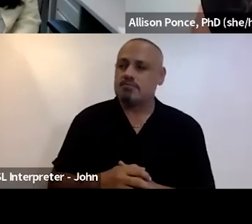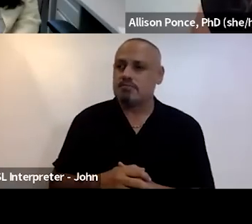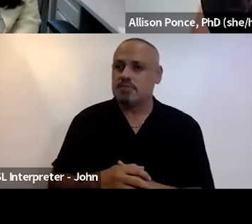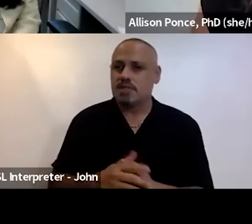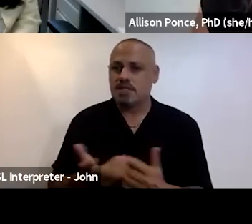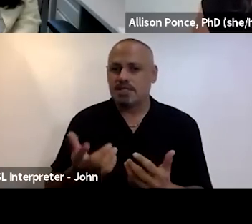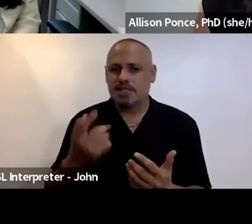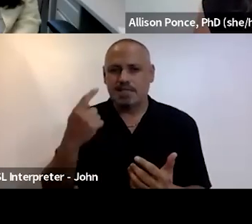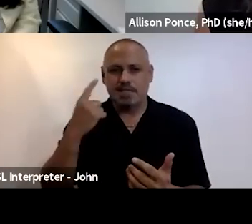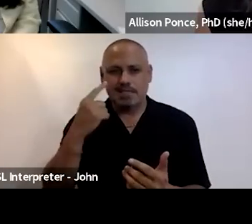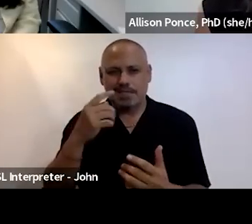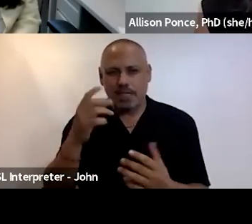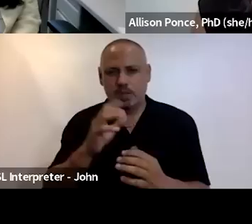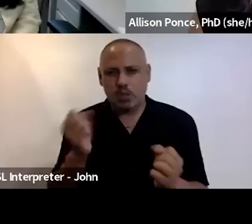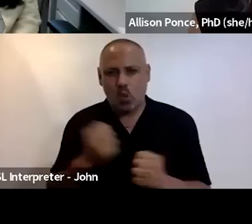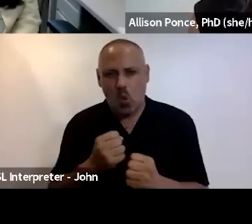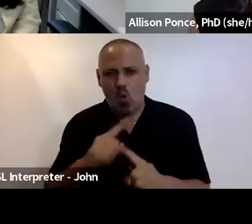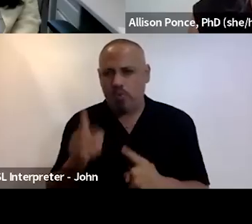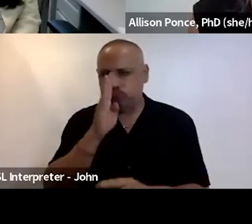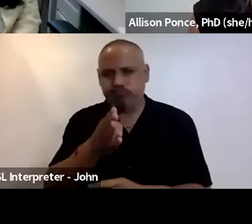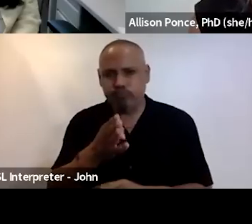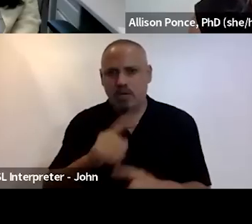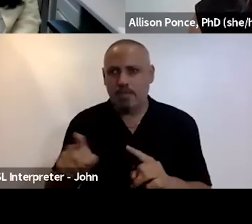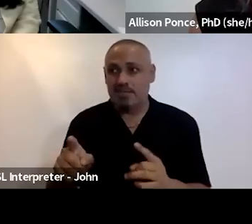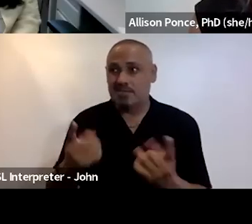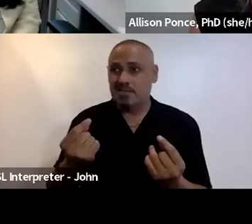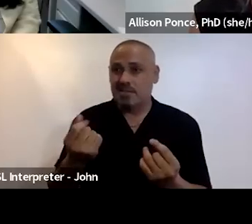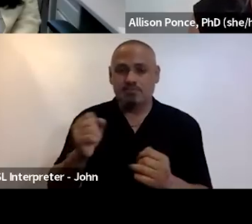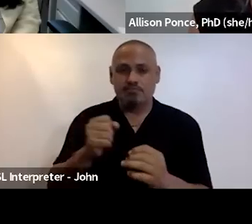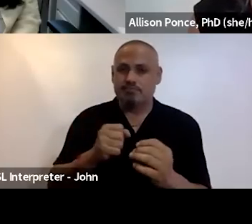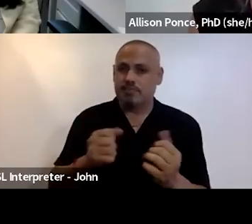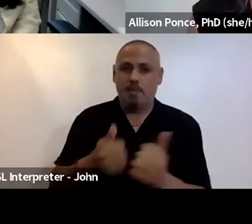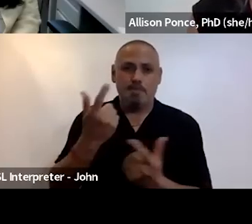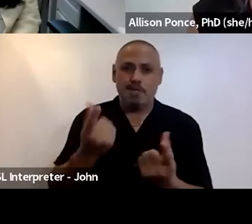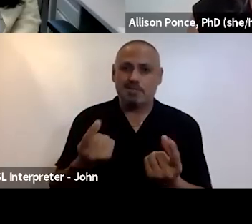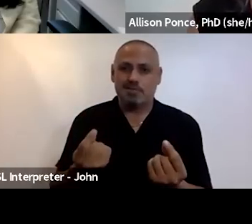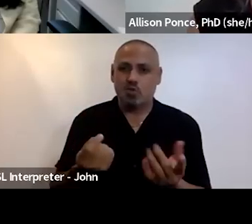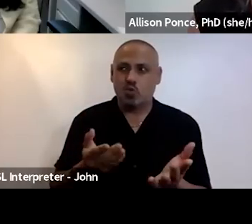but I think the sometimes the kindest thing we can do is to be transparent about what we need,